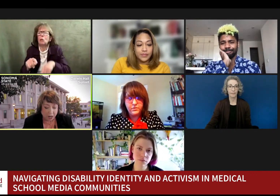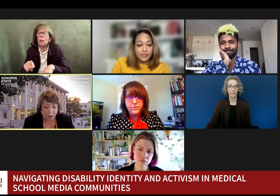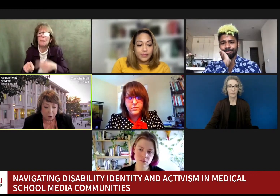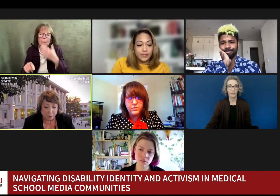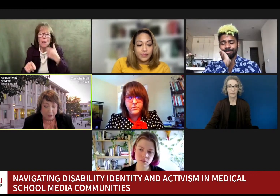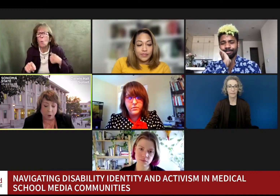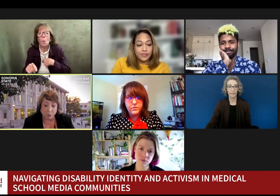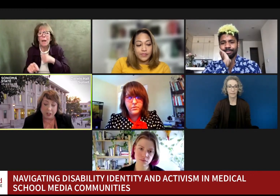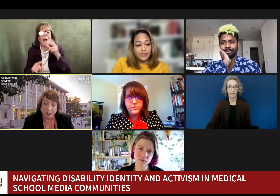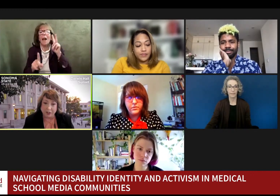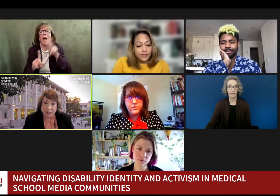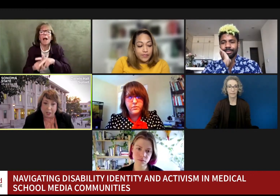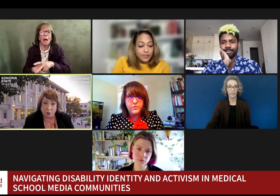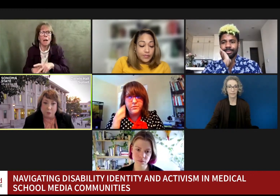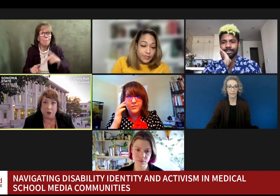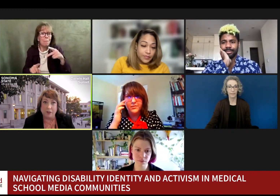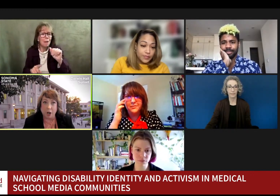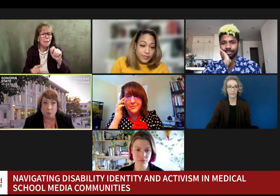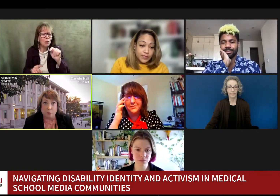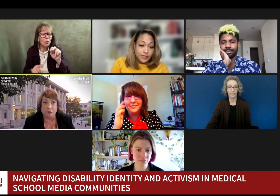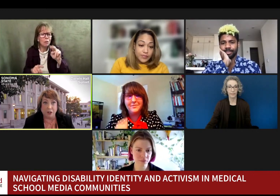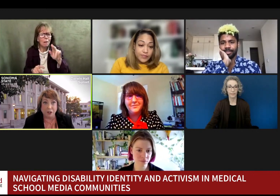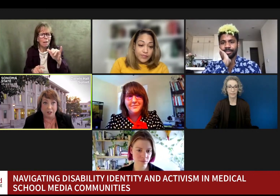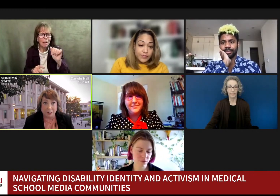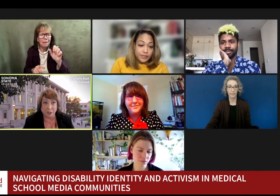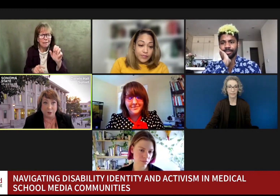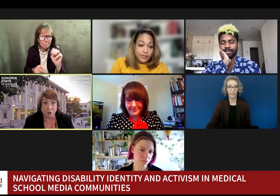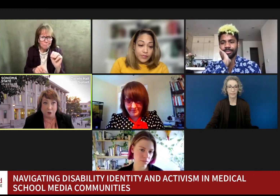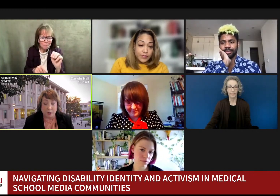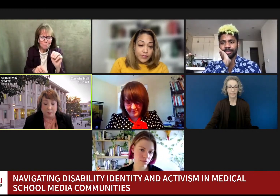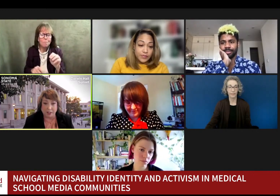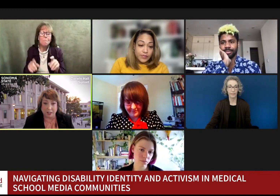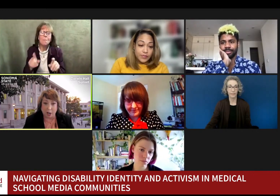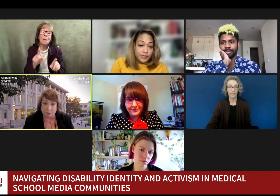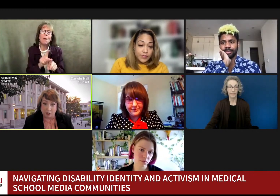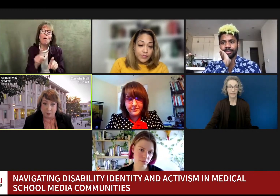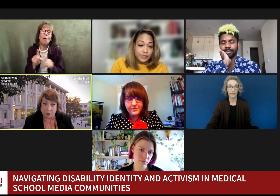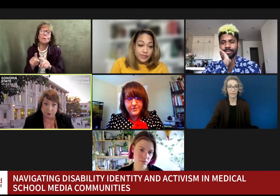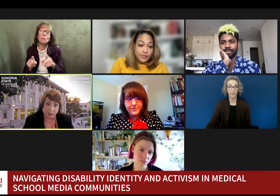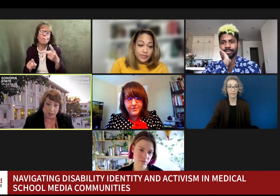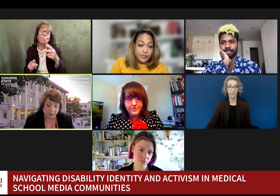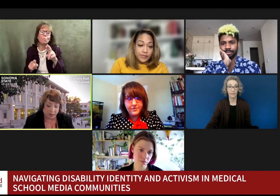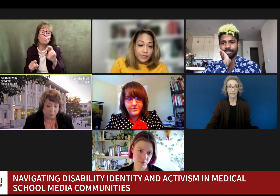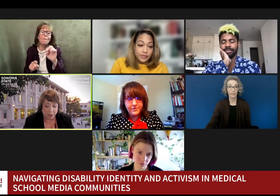And then I wanna give an example of how professionalism shows up because it happened to me recently.